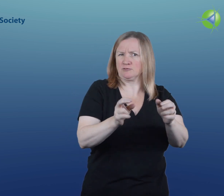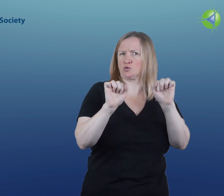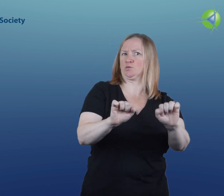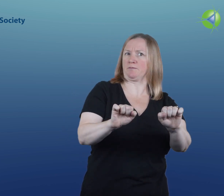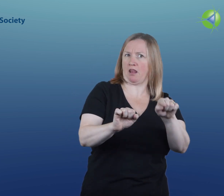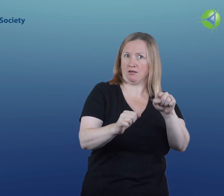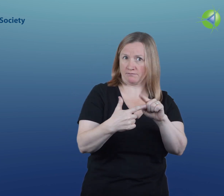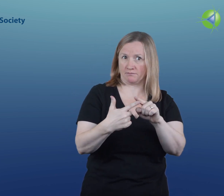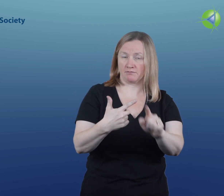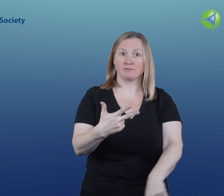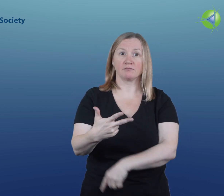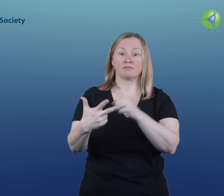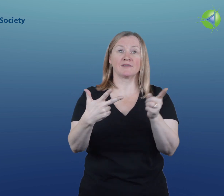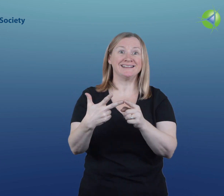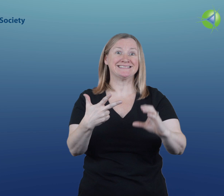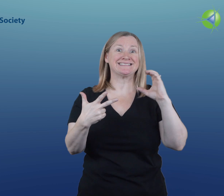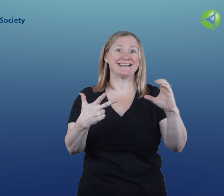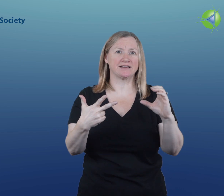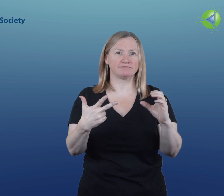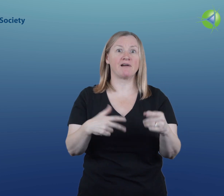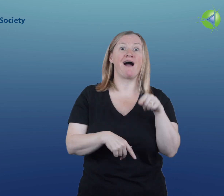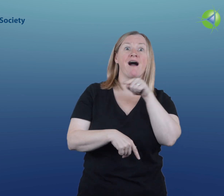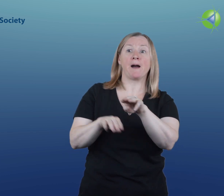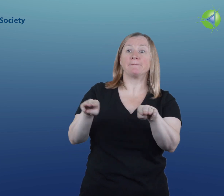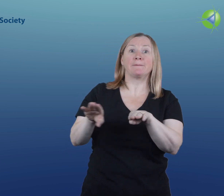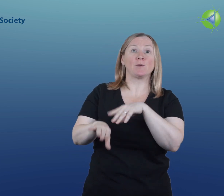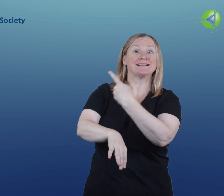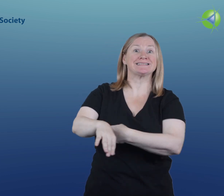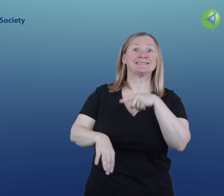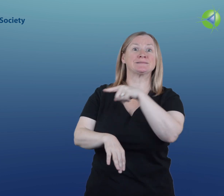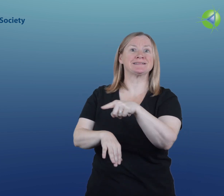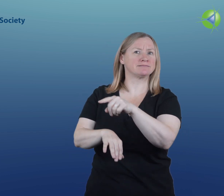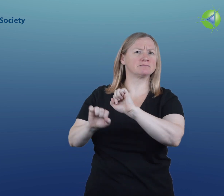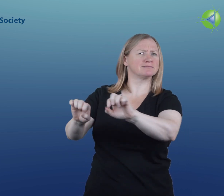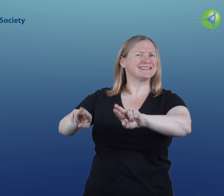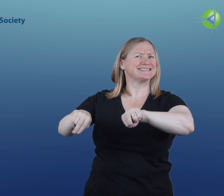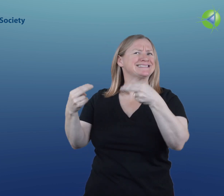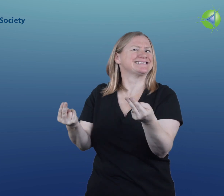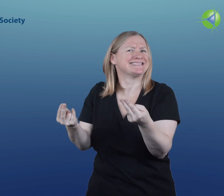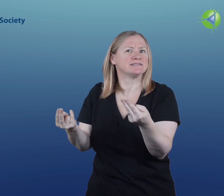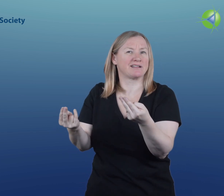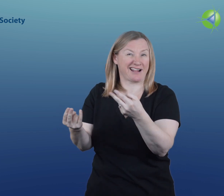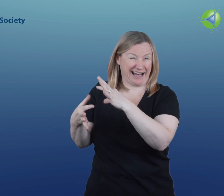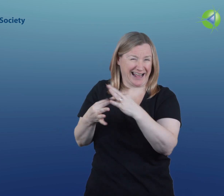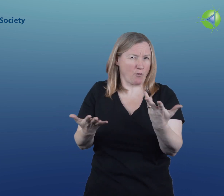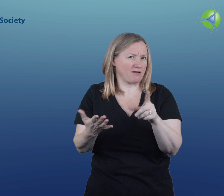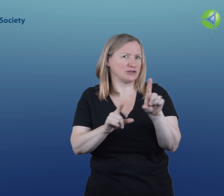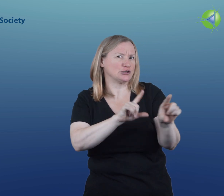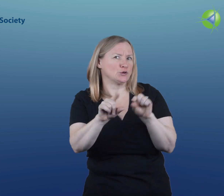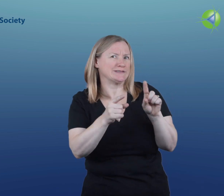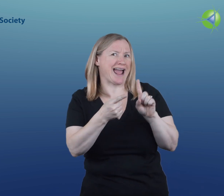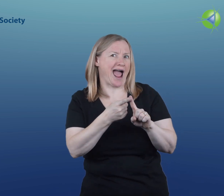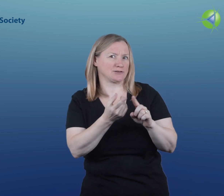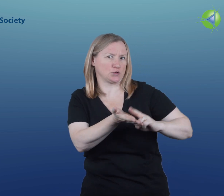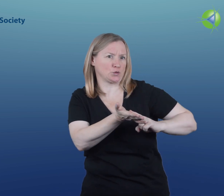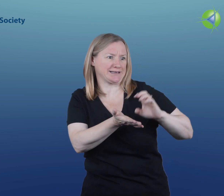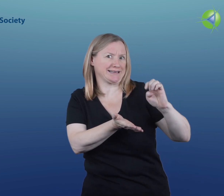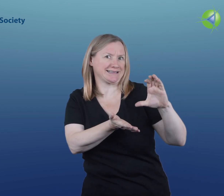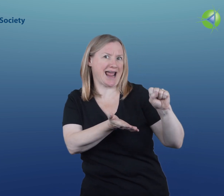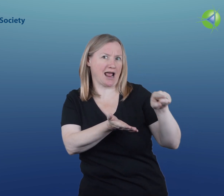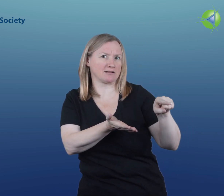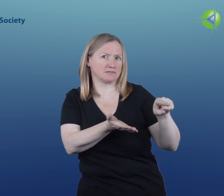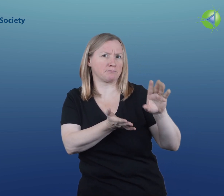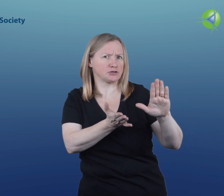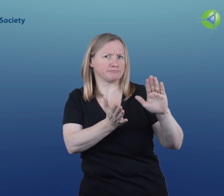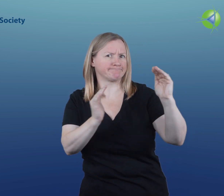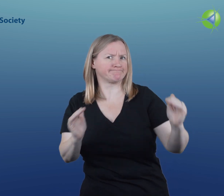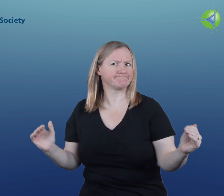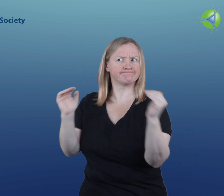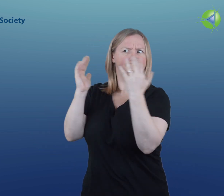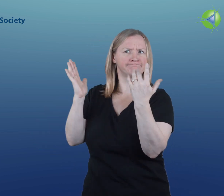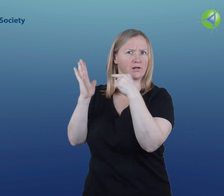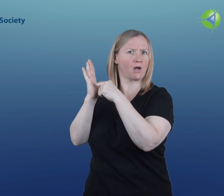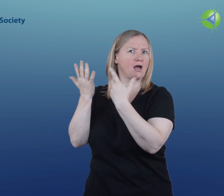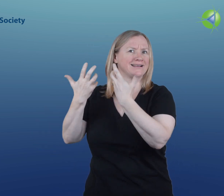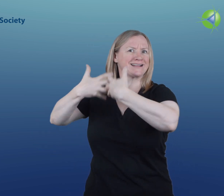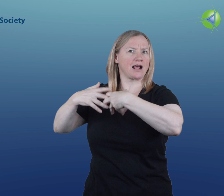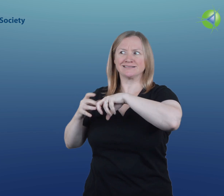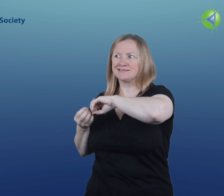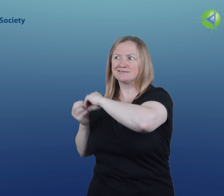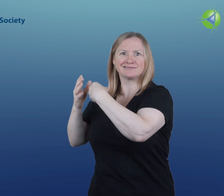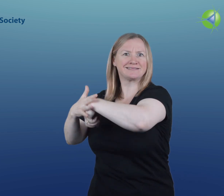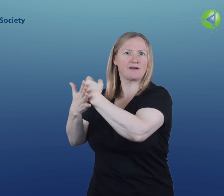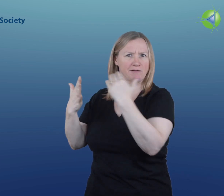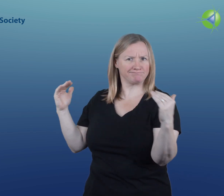(c) that the needs of people with disabilities (as regards choosing and using ECS) are being met by technological developments and the market.